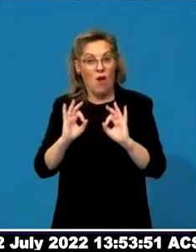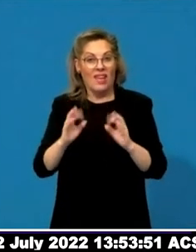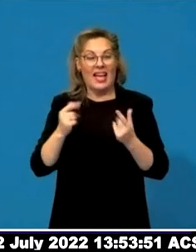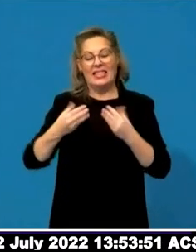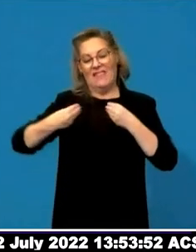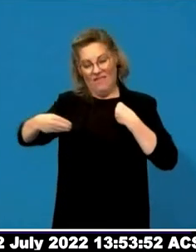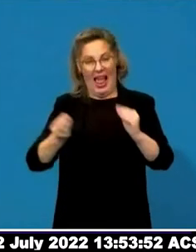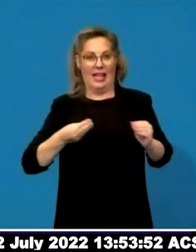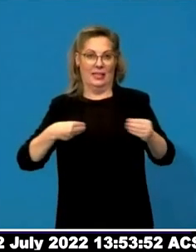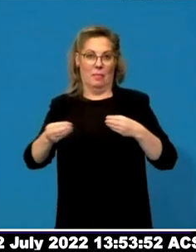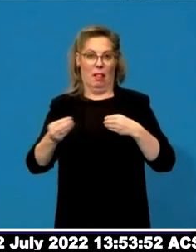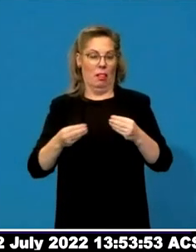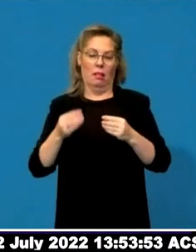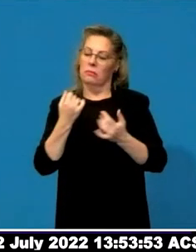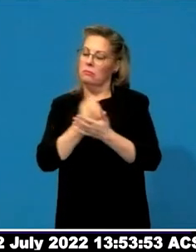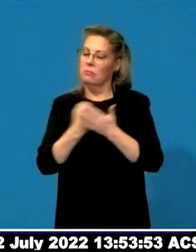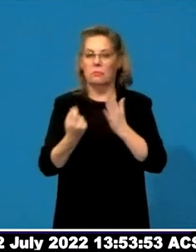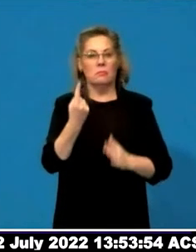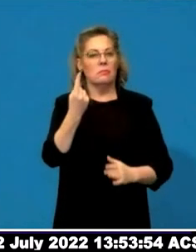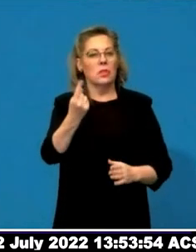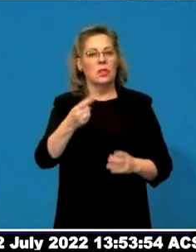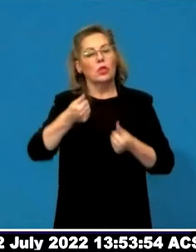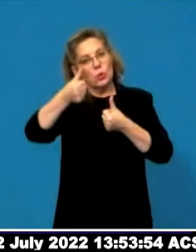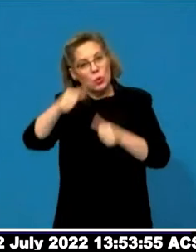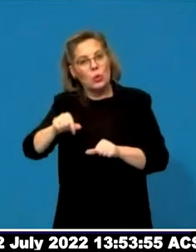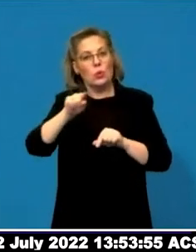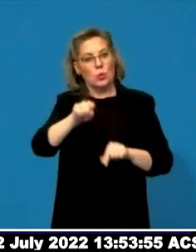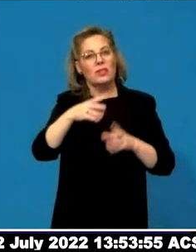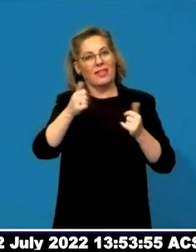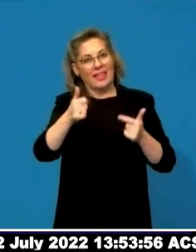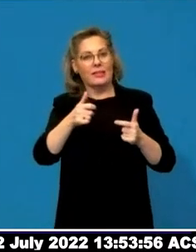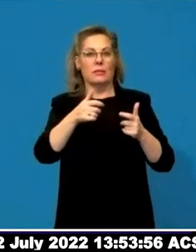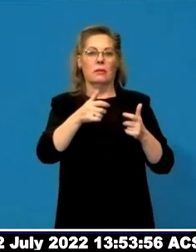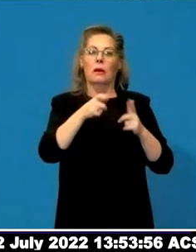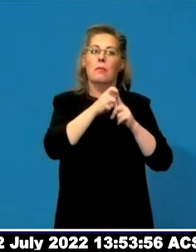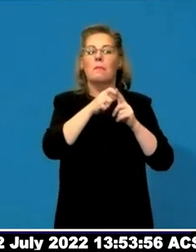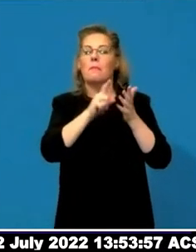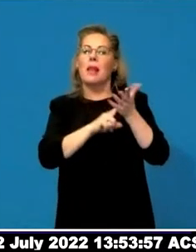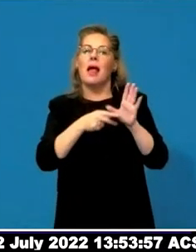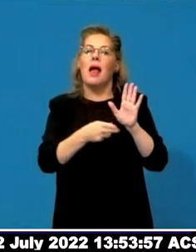in a way that's really responsive to people with disability on the Lands.